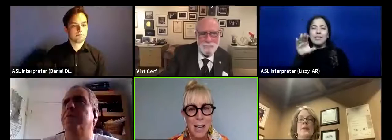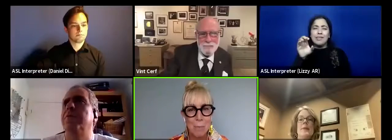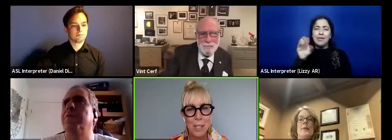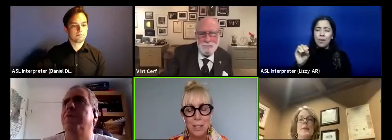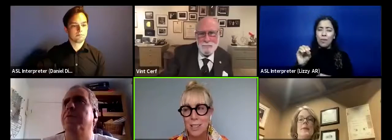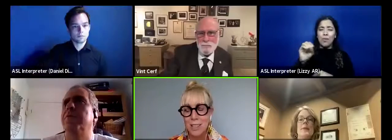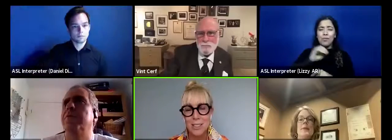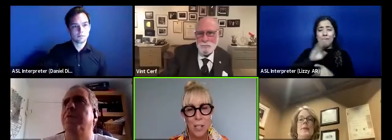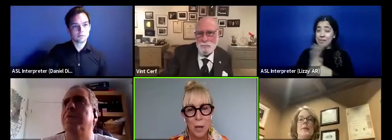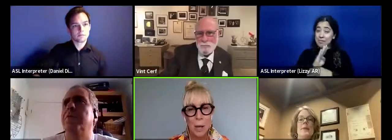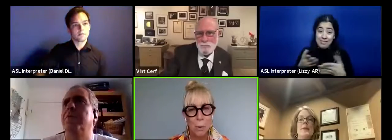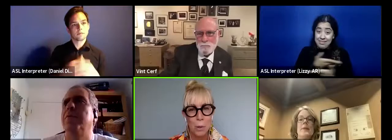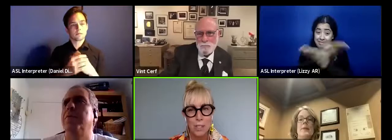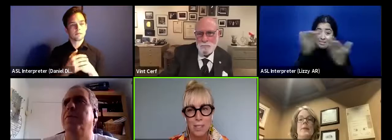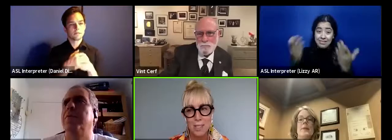Absolutely so important.